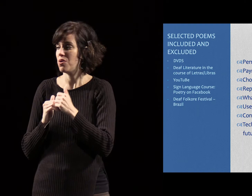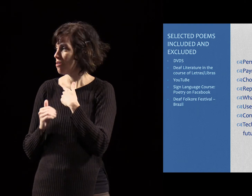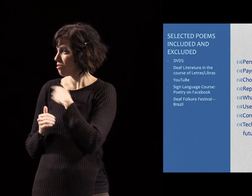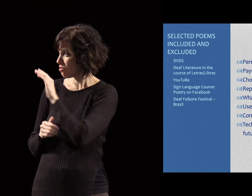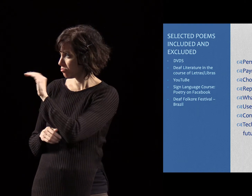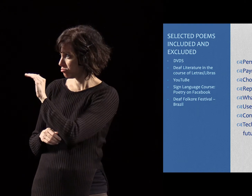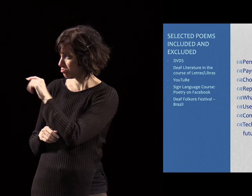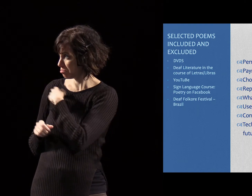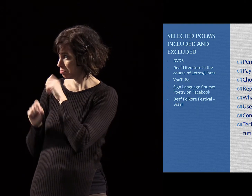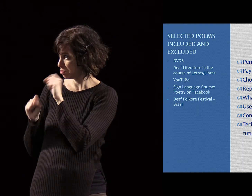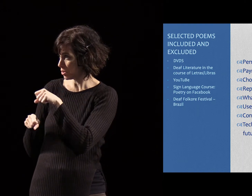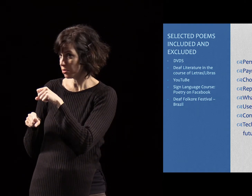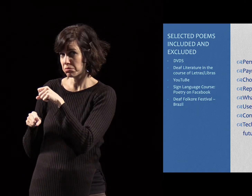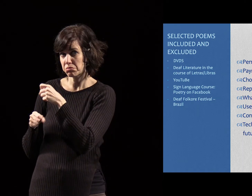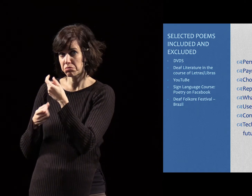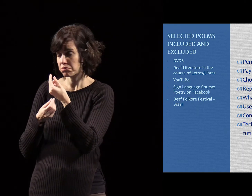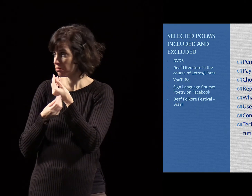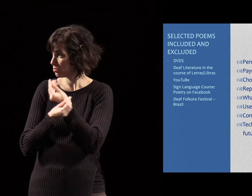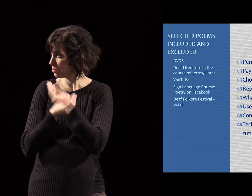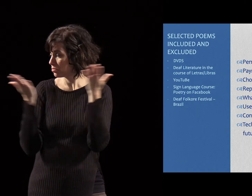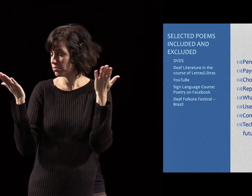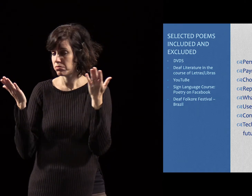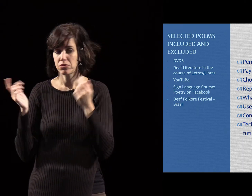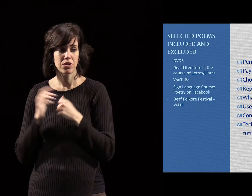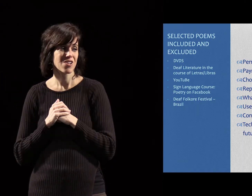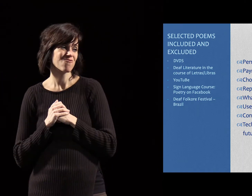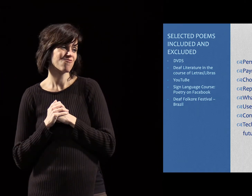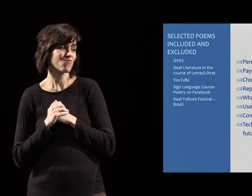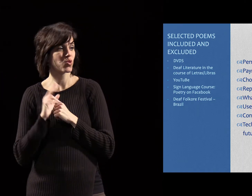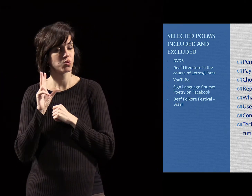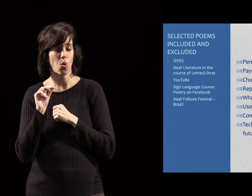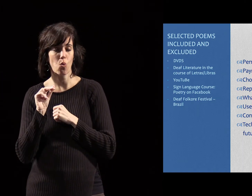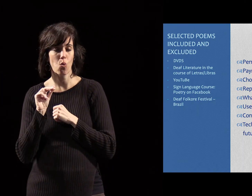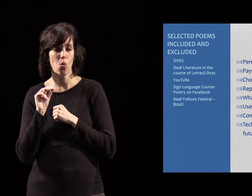And as you can see on the right list here, how do you gather these? You need permission.